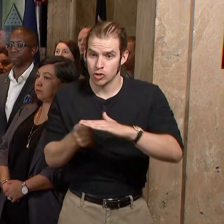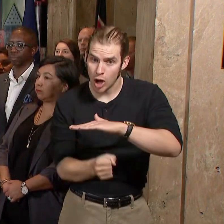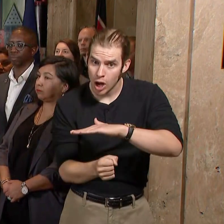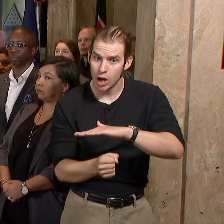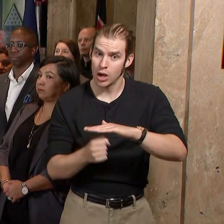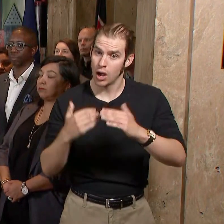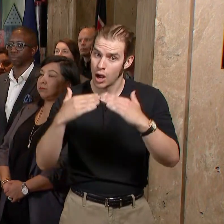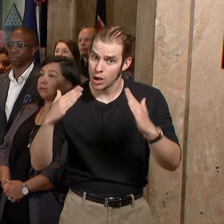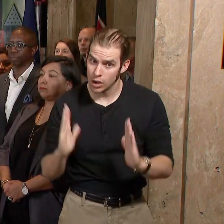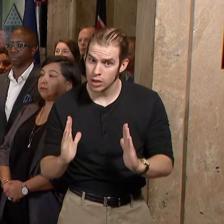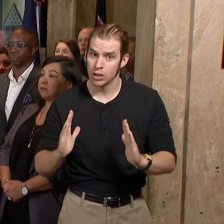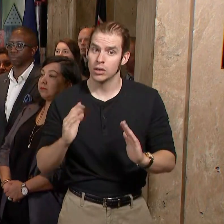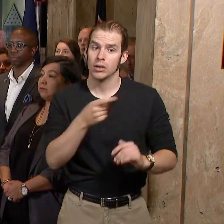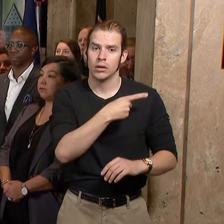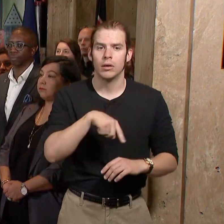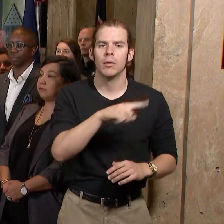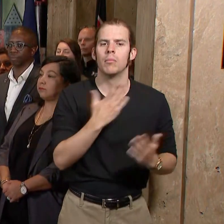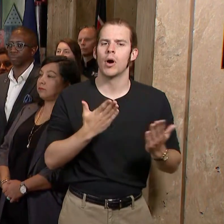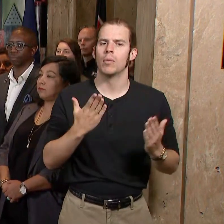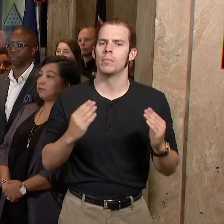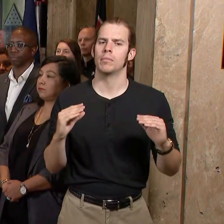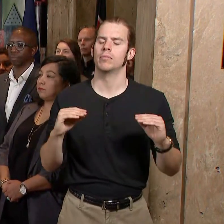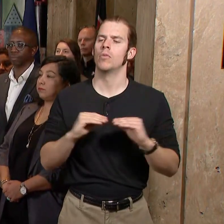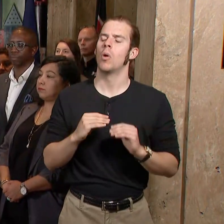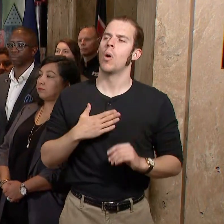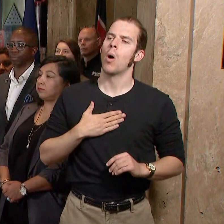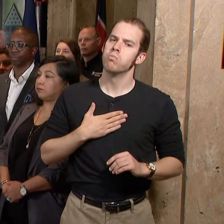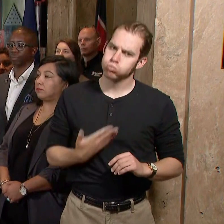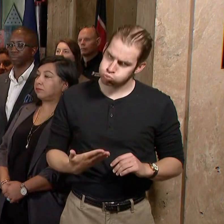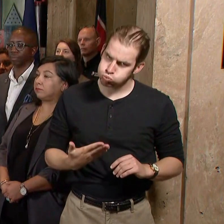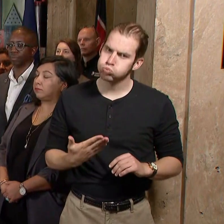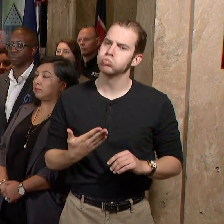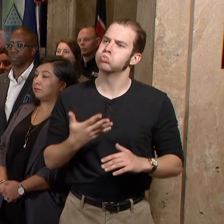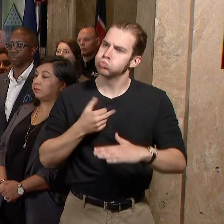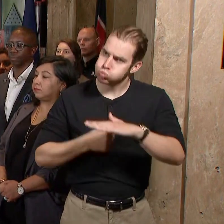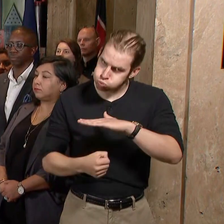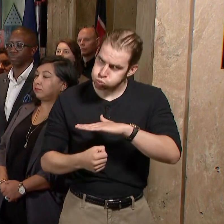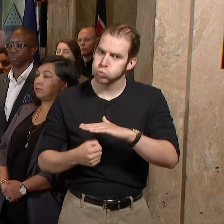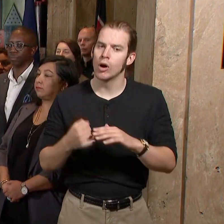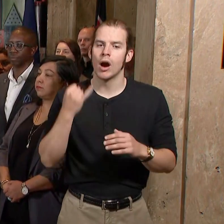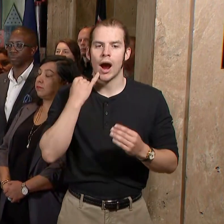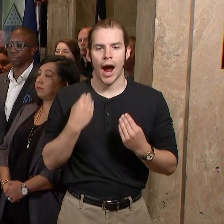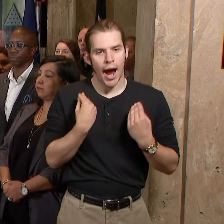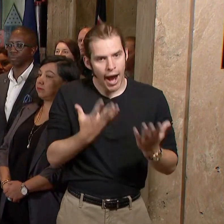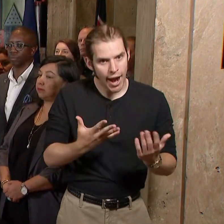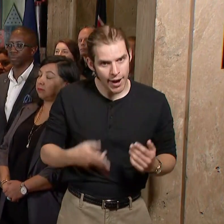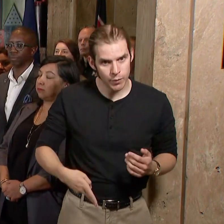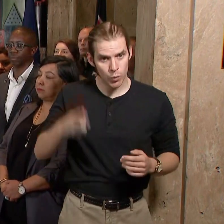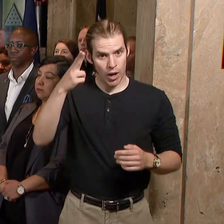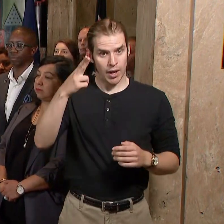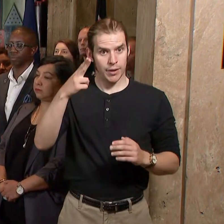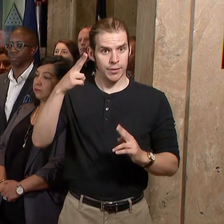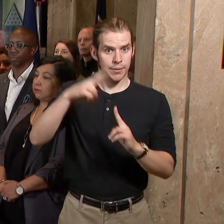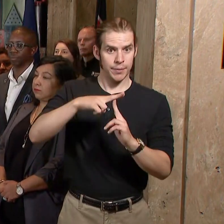And so we have a lot of faith that if we can provide those highquality units, we will see overwhelming demand to enter. Them and we'll continue to work with